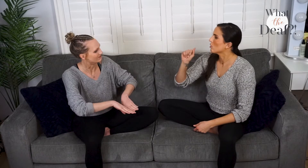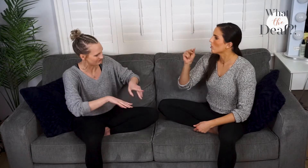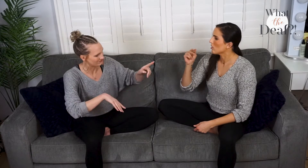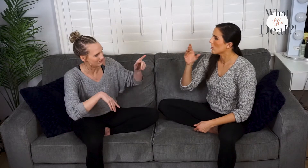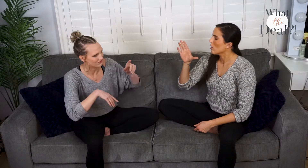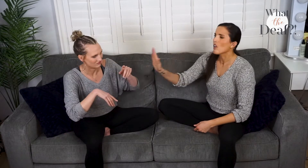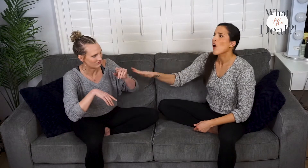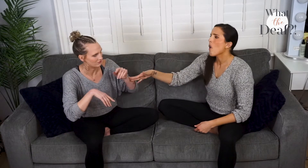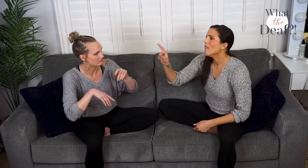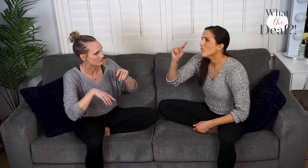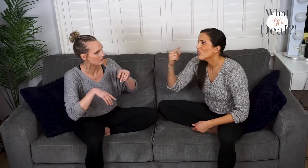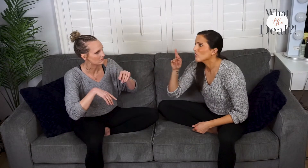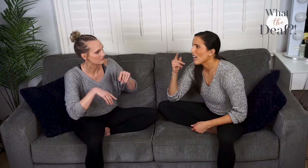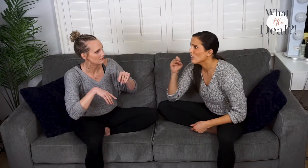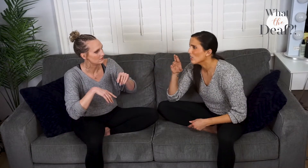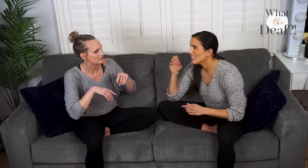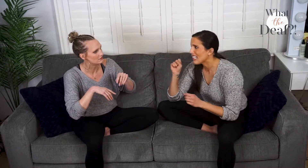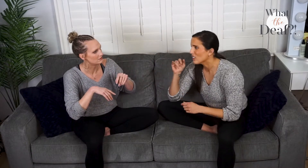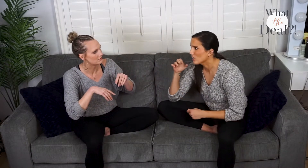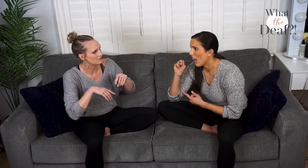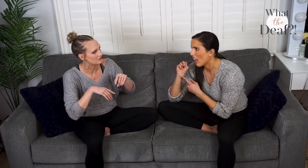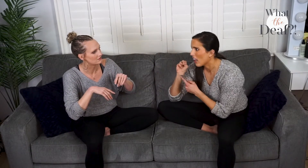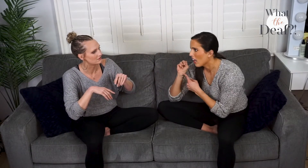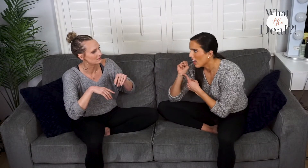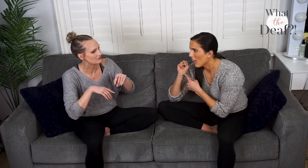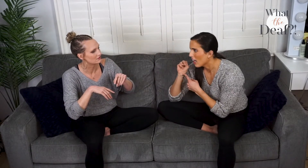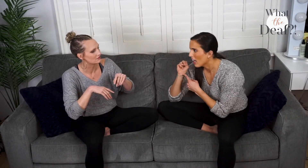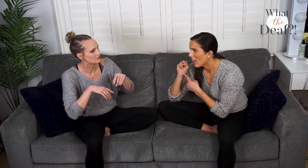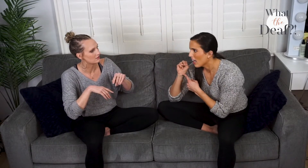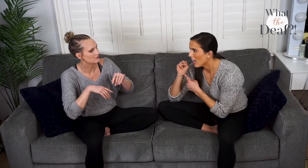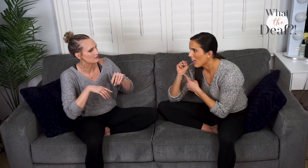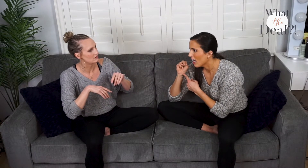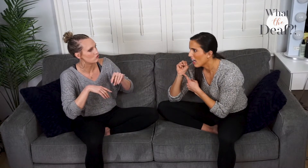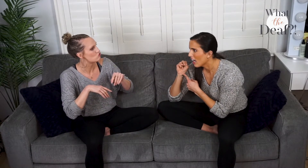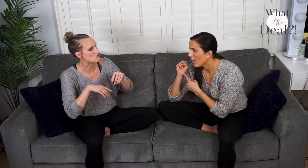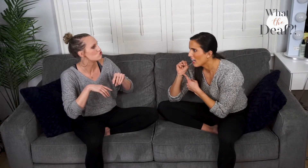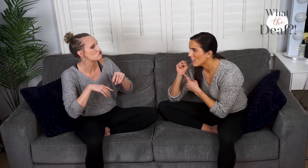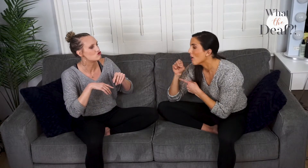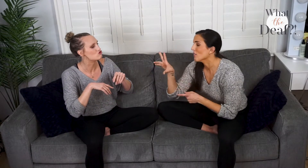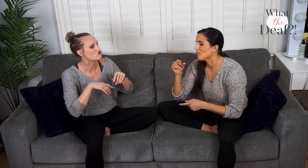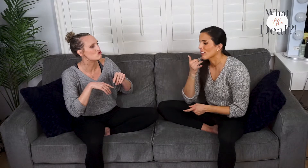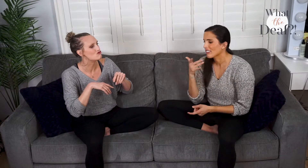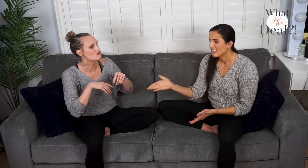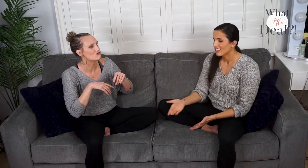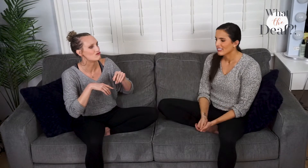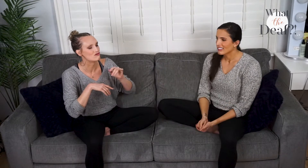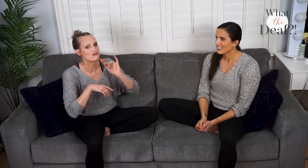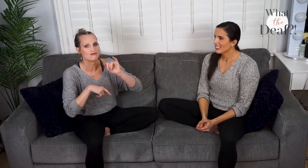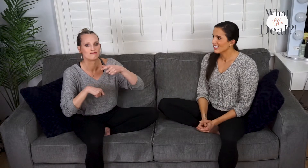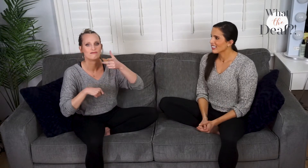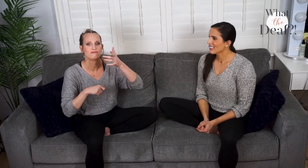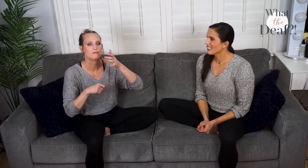and offered the little thing to put in. No, no, no, first the Ranger Station. No. No, okay I'm wrong, okay.